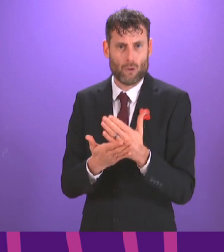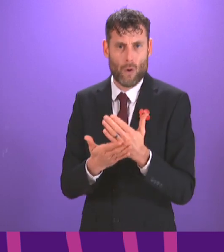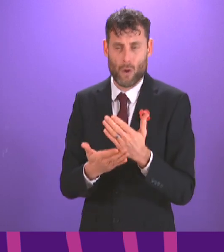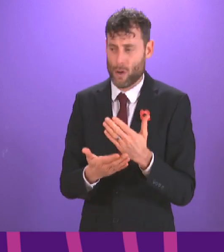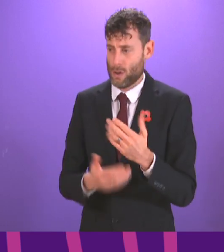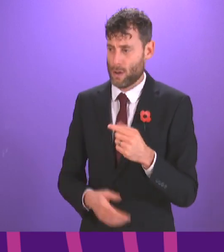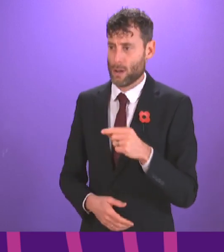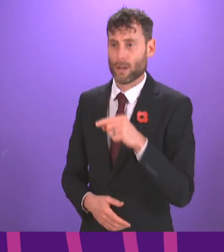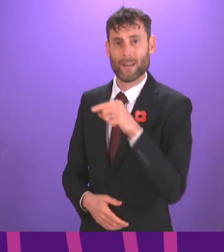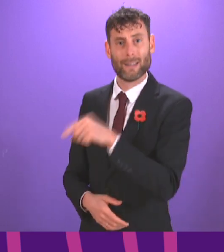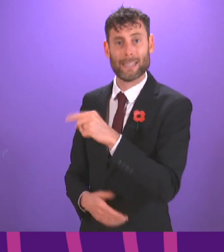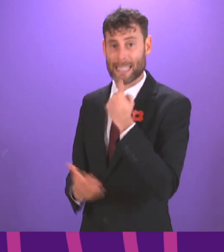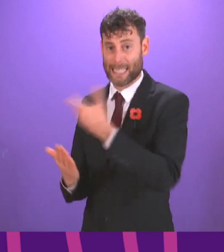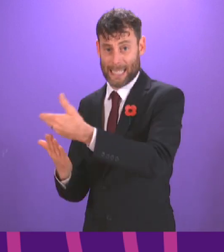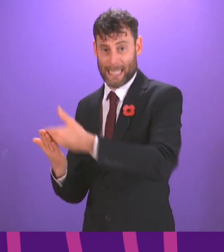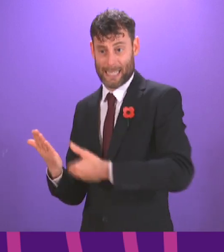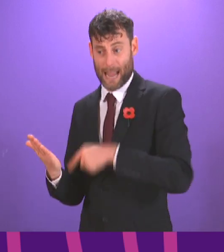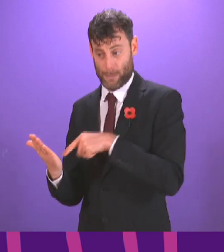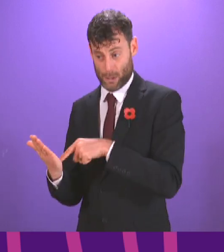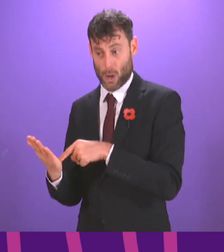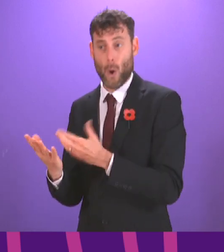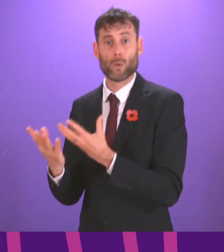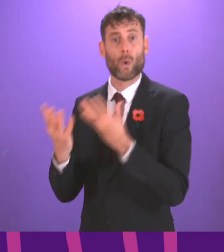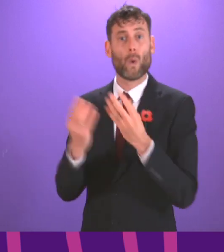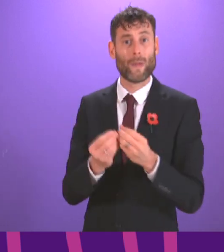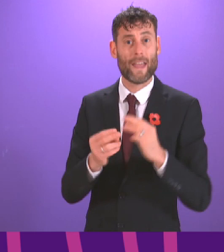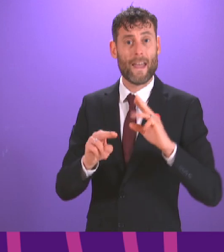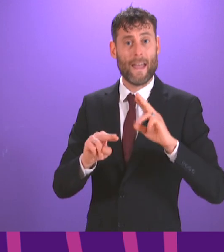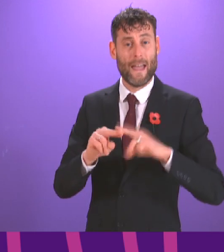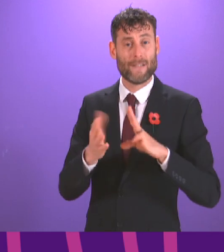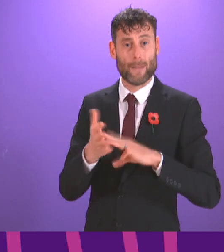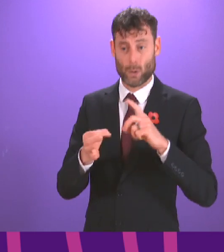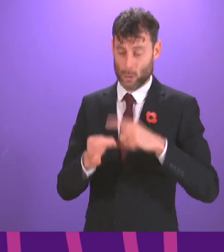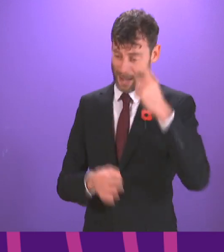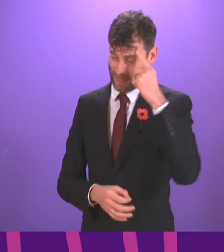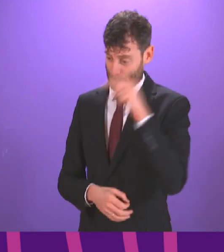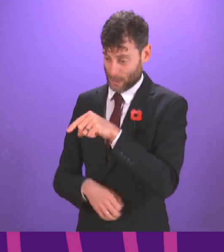today’s as part of First Minister’s questions. Presiding Officer, will you ask the Parliamentary